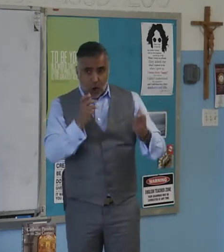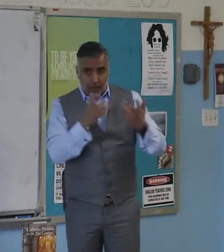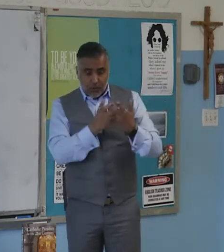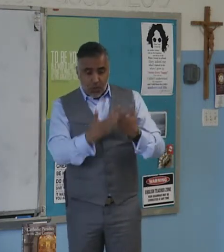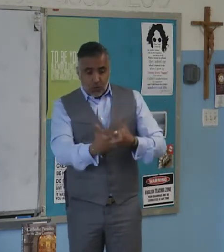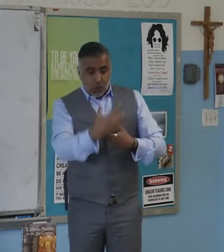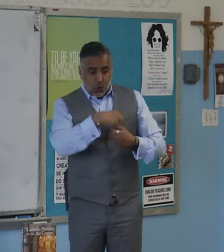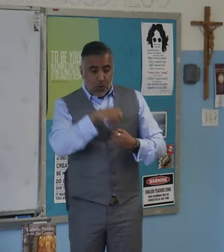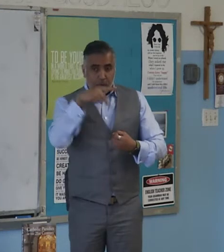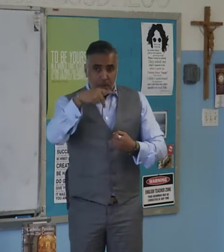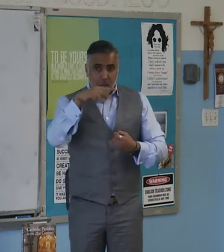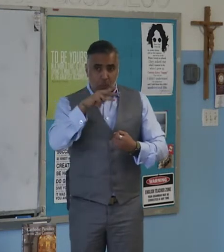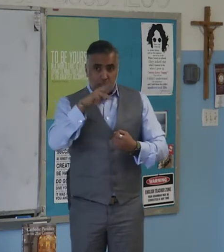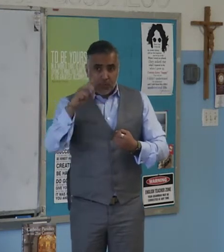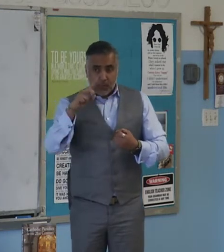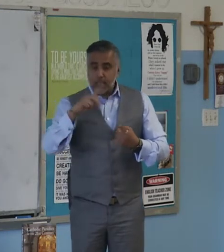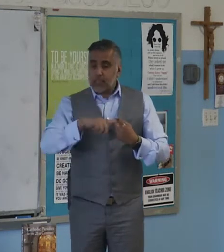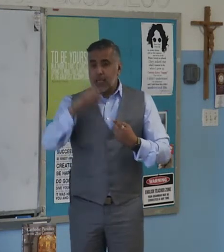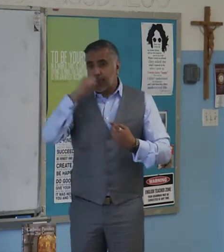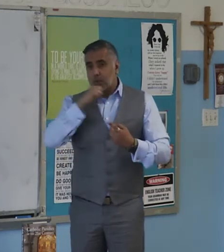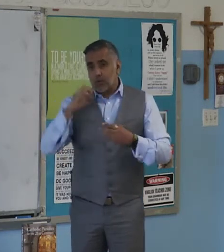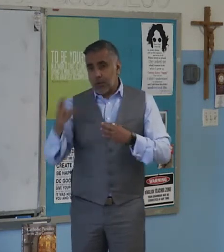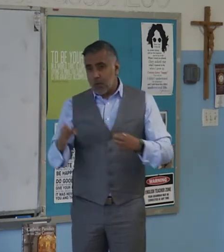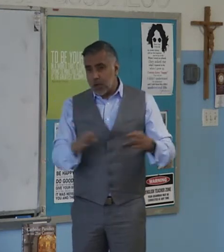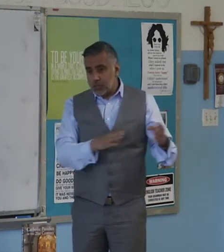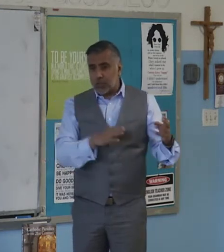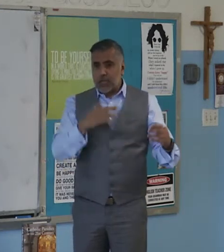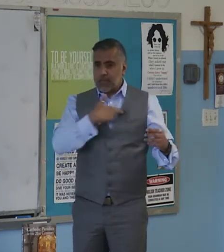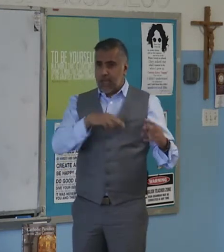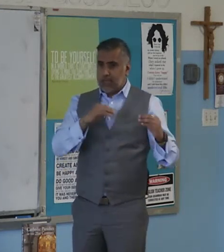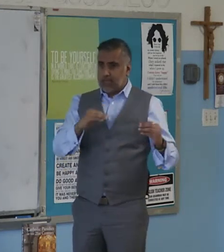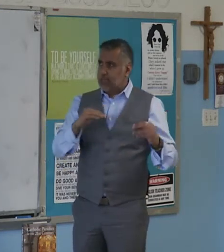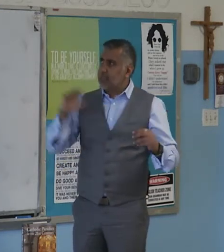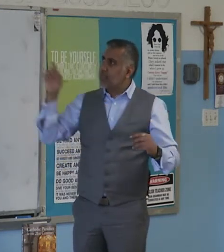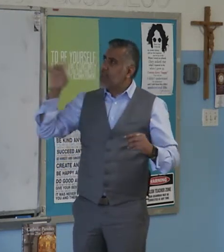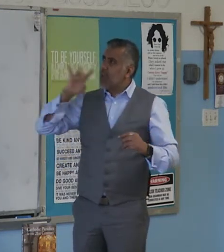those with disabilities in sacramental preparation catechesis." 87% said